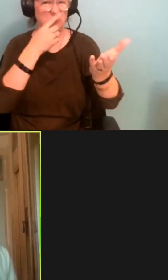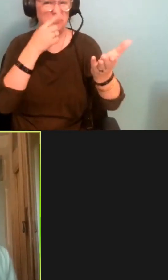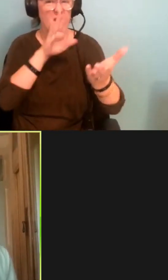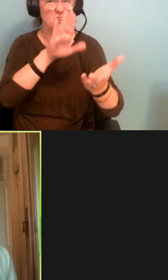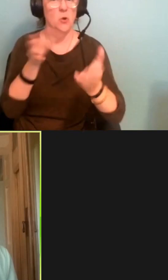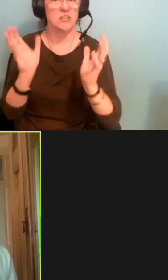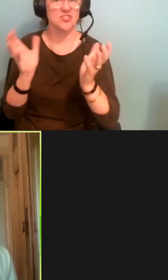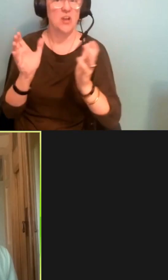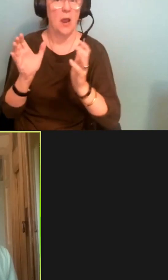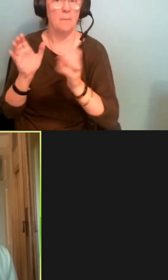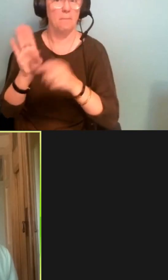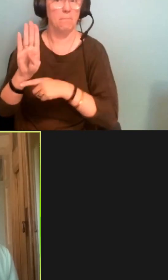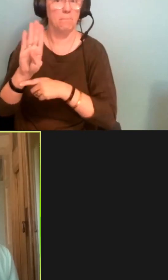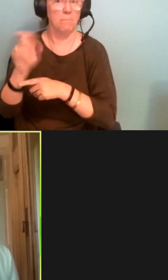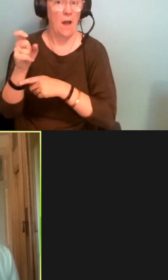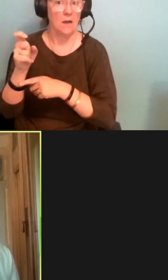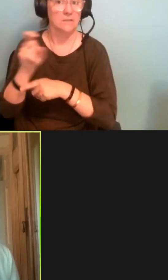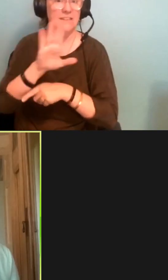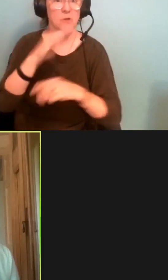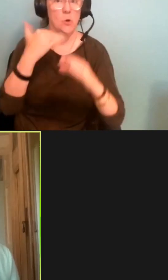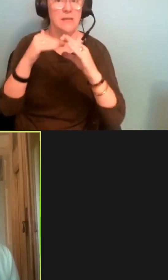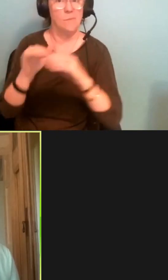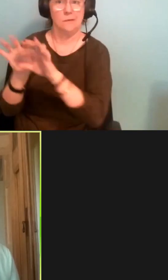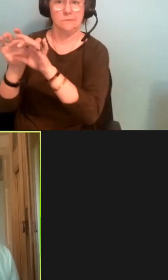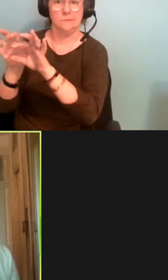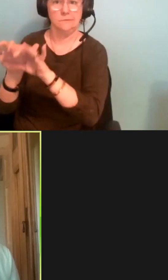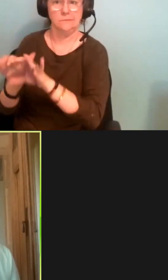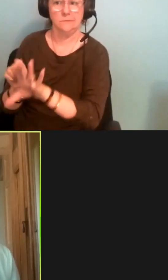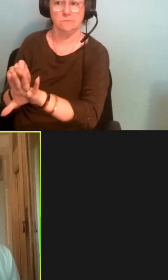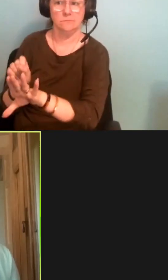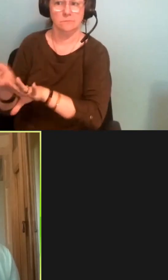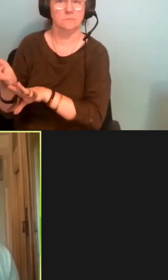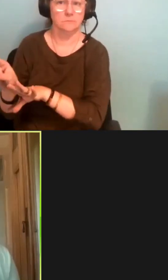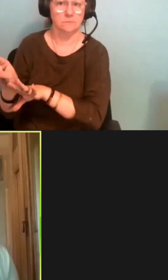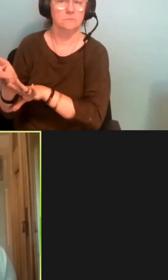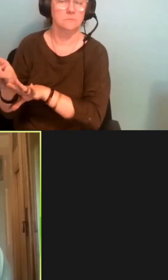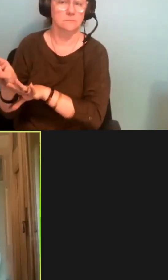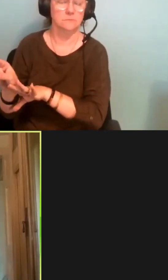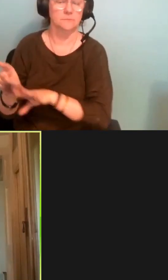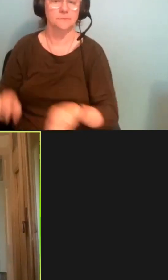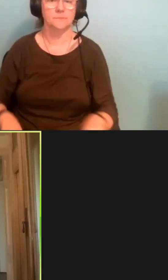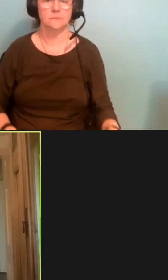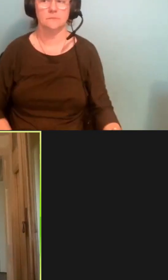could stick your email address in there um while we're reading um so the first